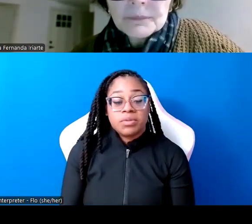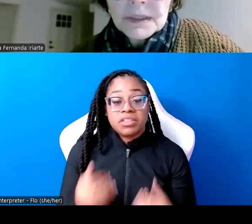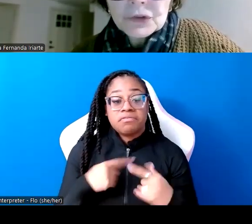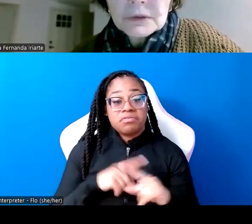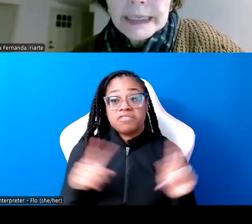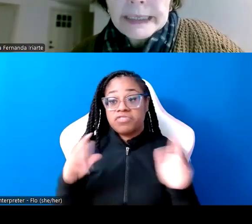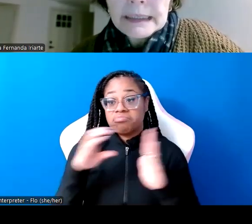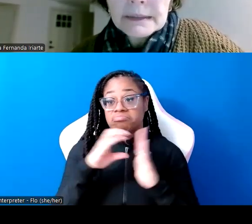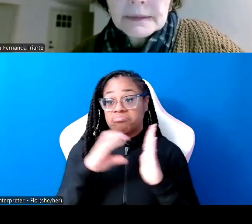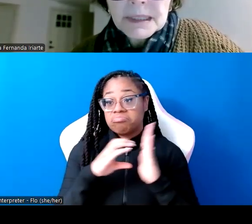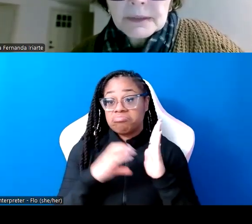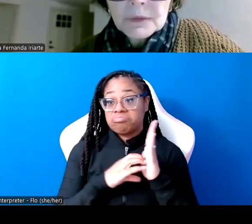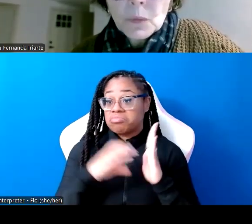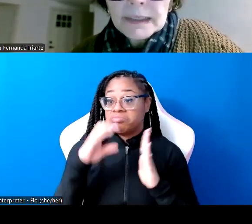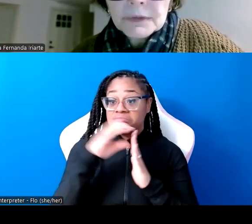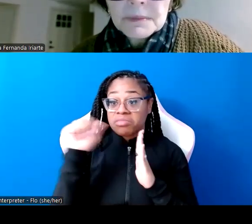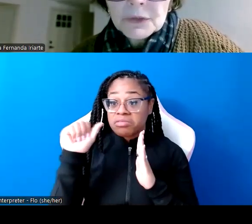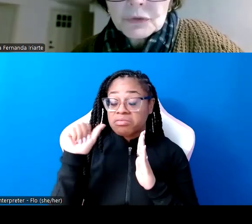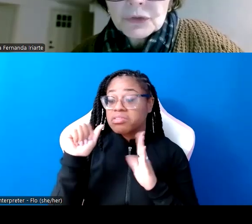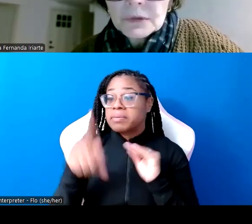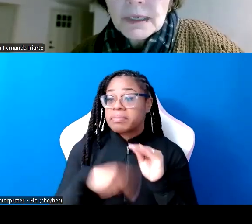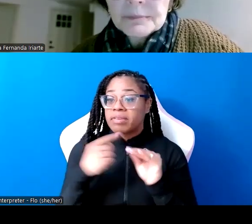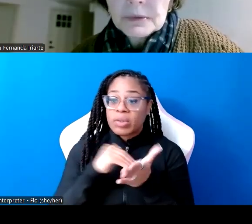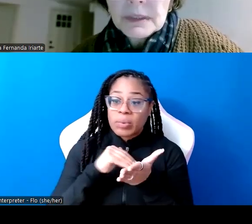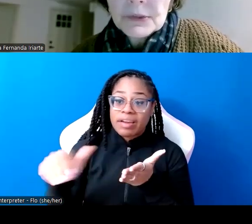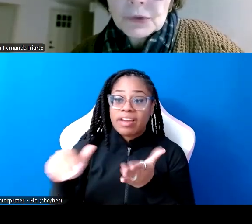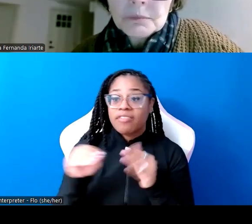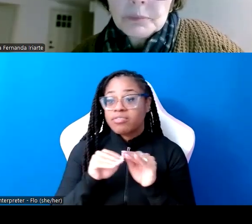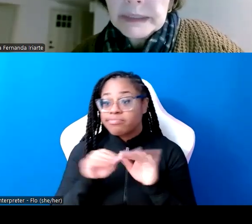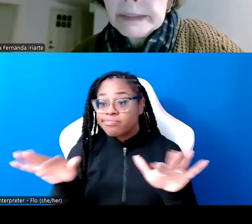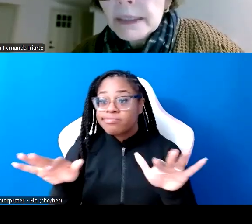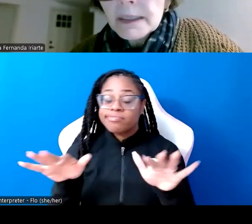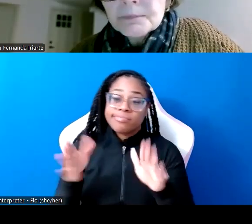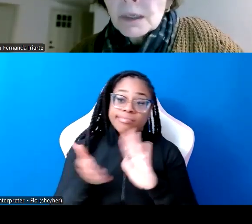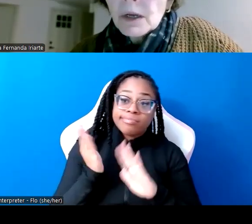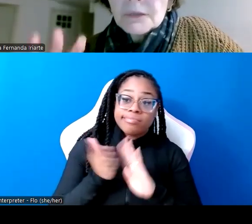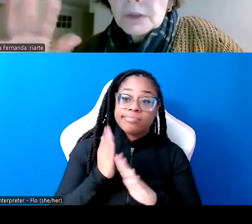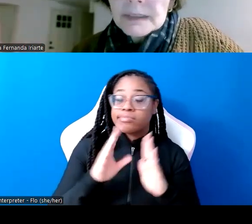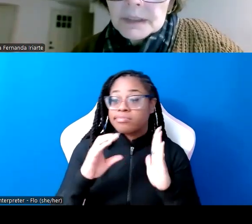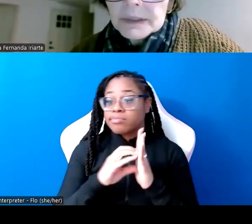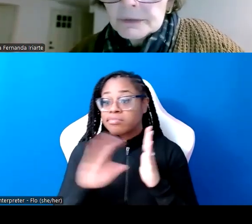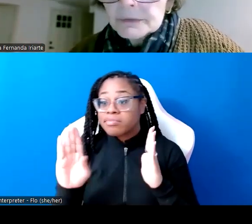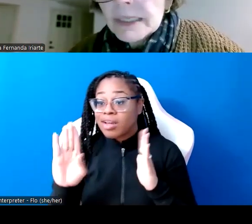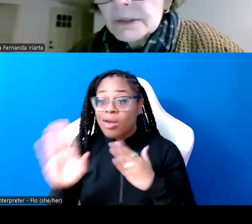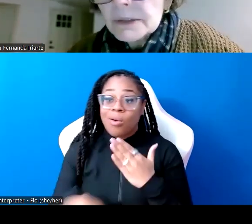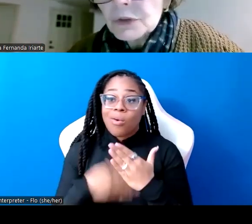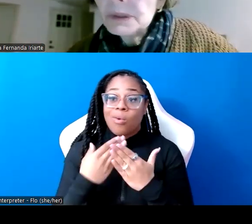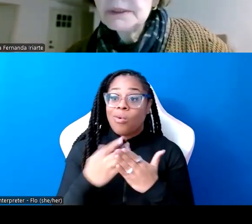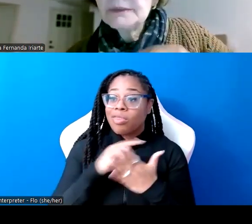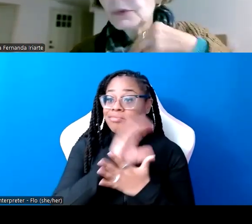Section A is about the waiver administration and operation B. All the criteria for eligibility